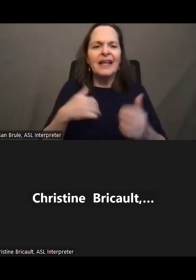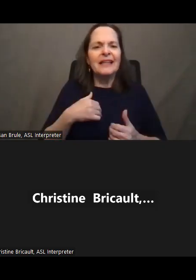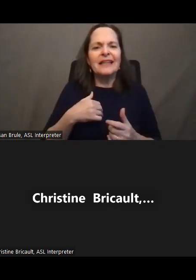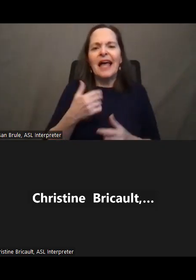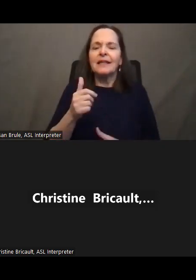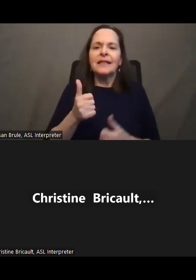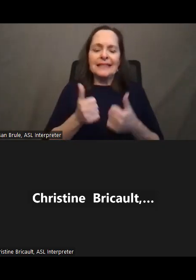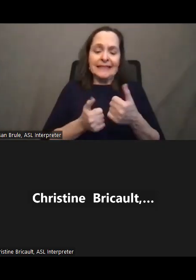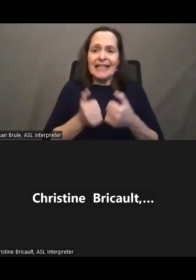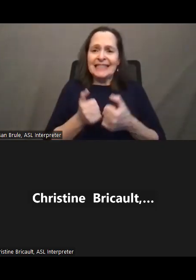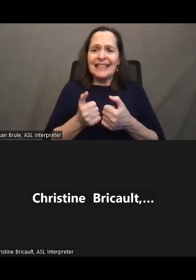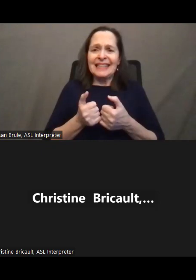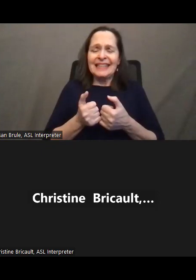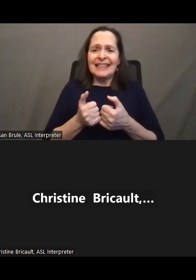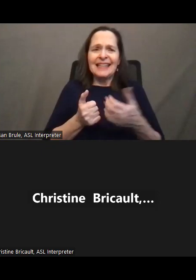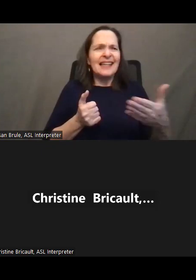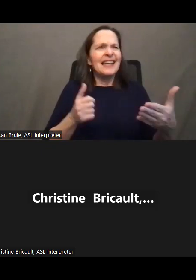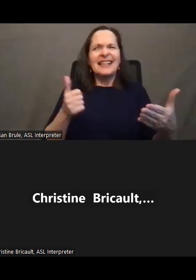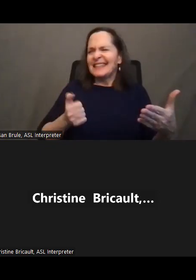It's going to be something that's kind of a core activity.